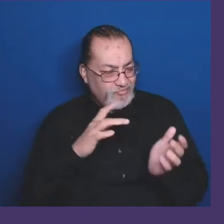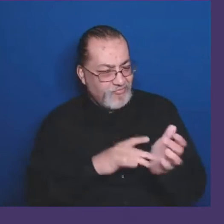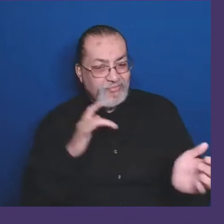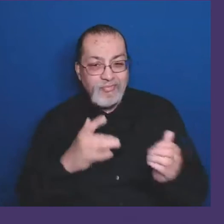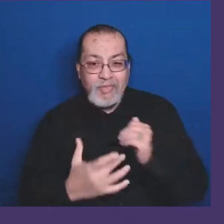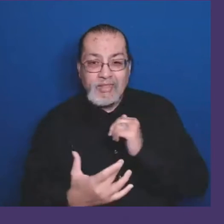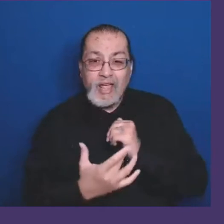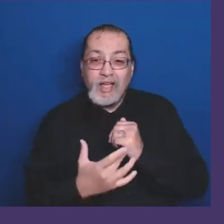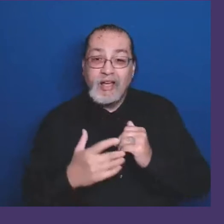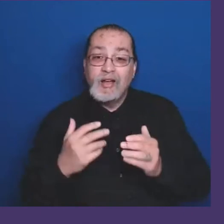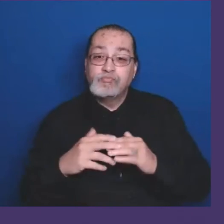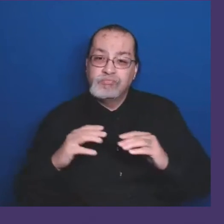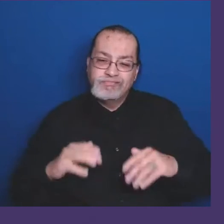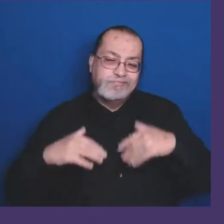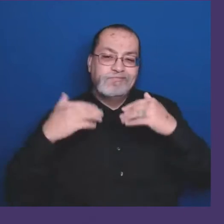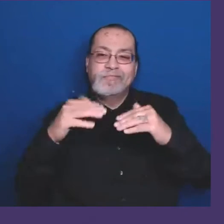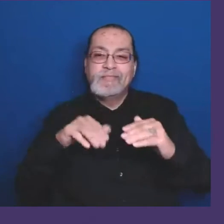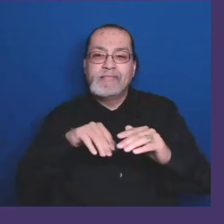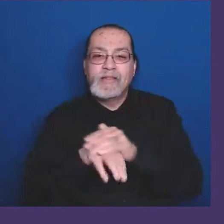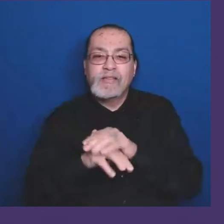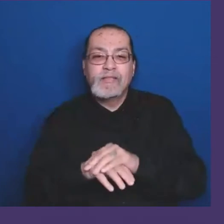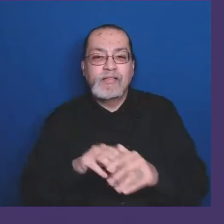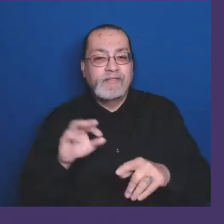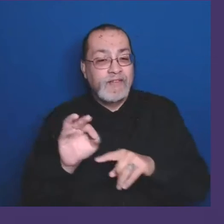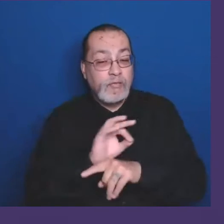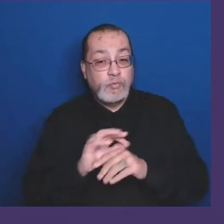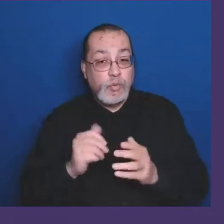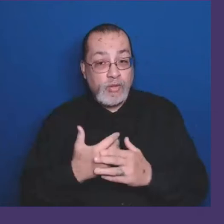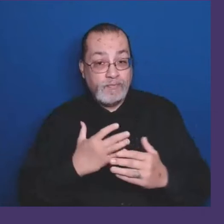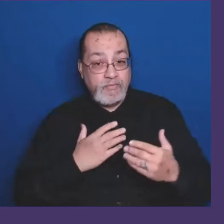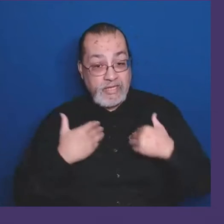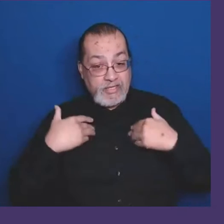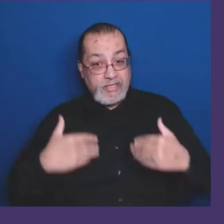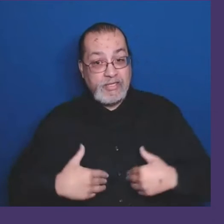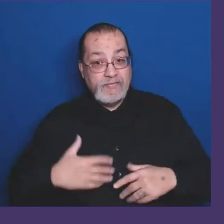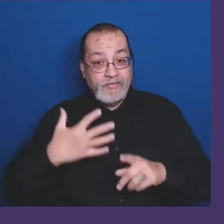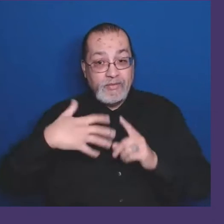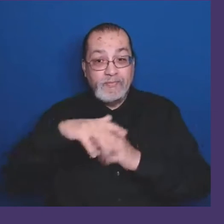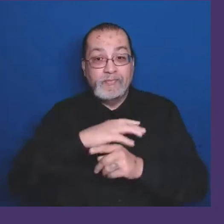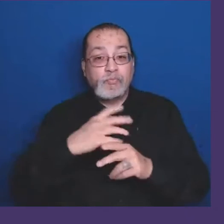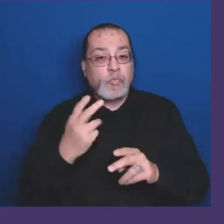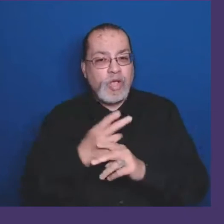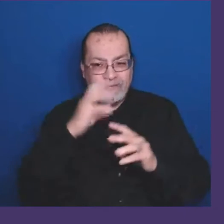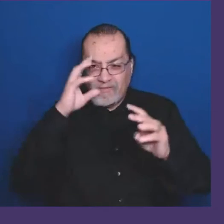of our physical environments. Using innovative solutions such as digital signage,